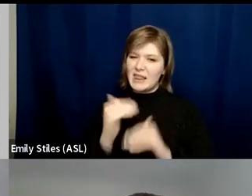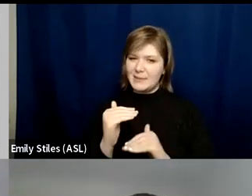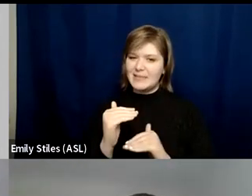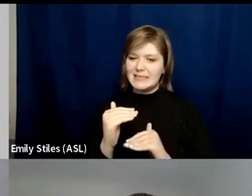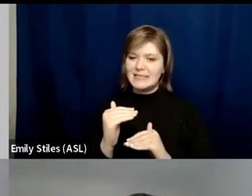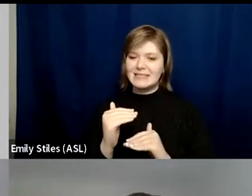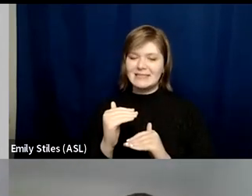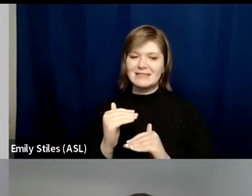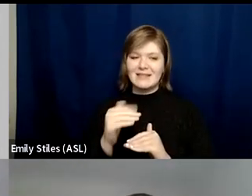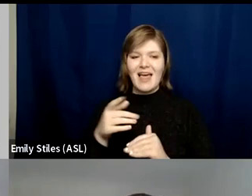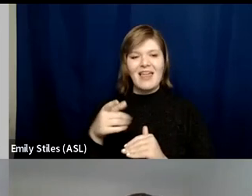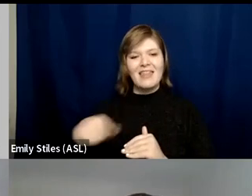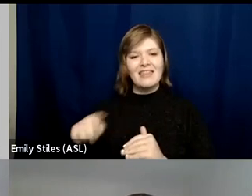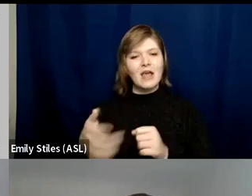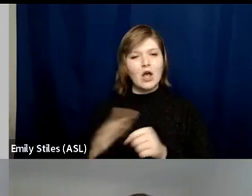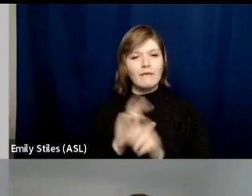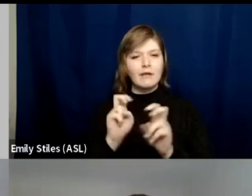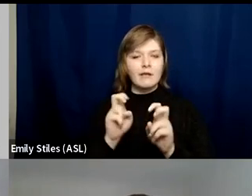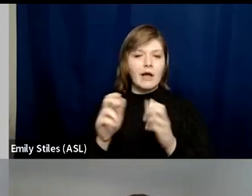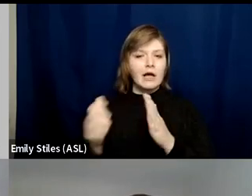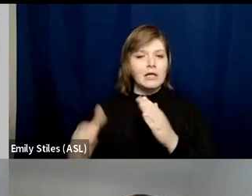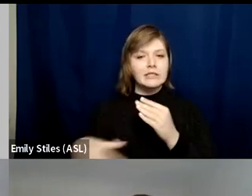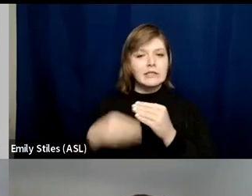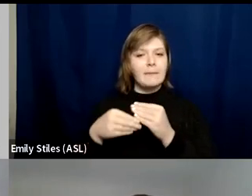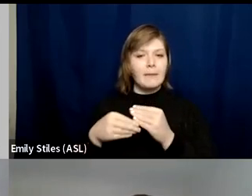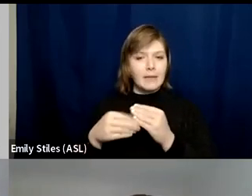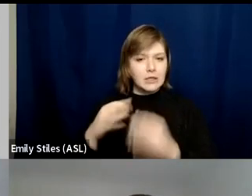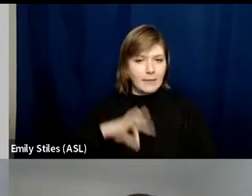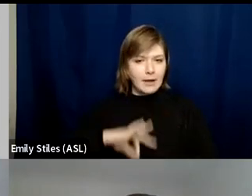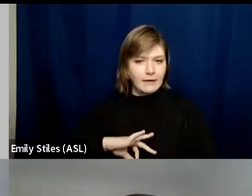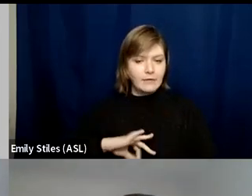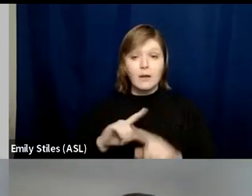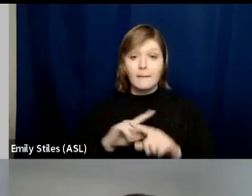initiatives. One is supportive housing and support employment benefits, there